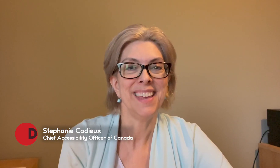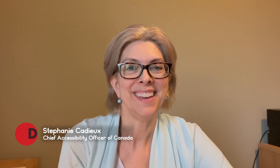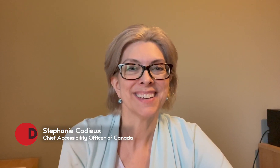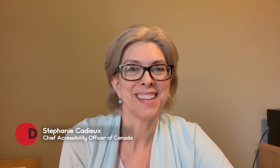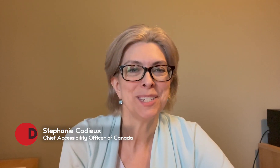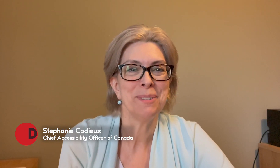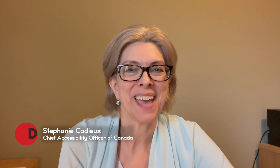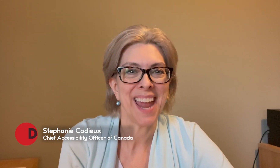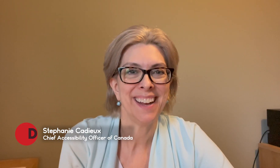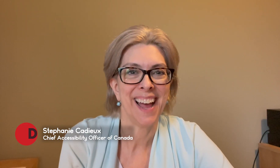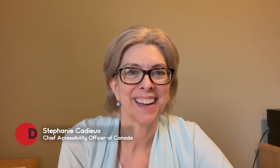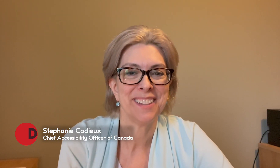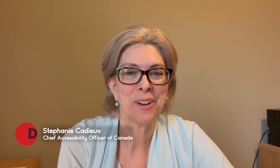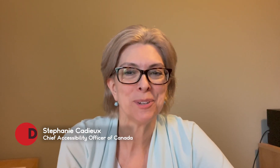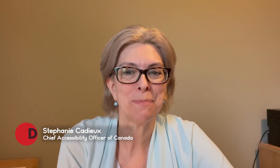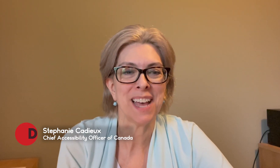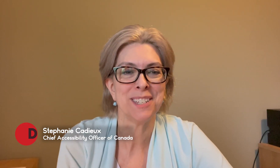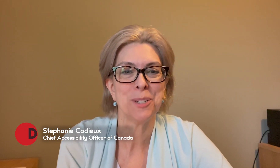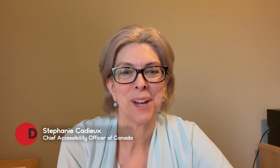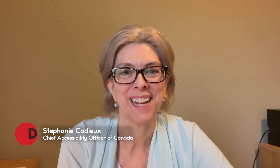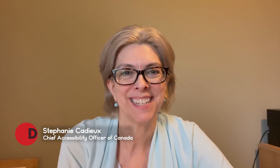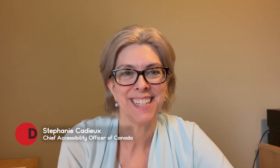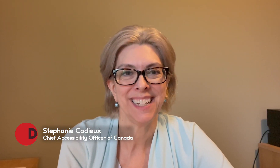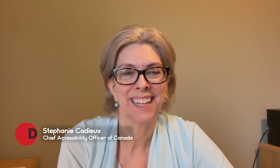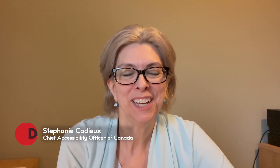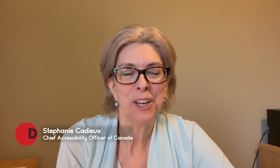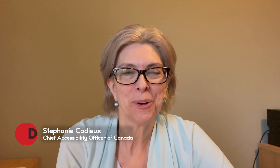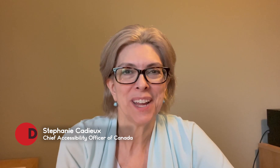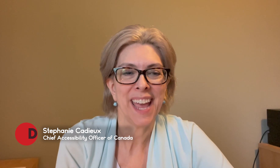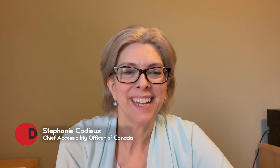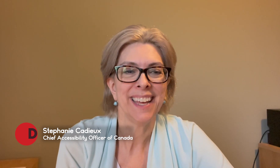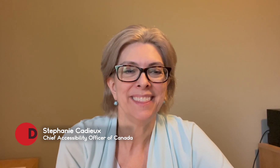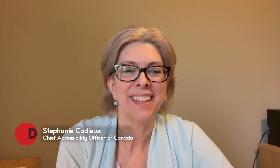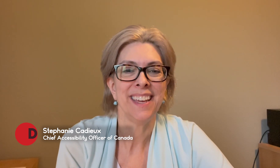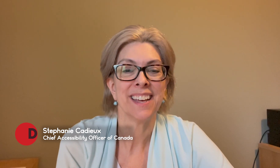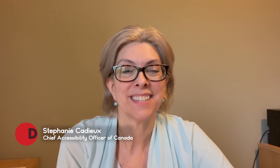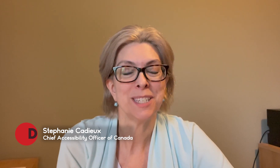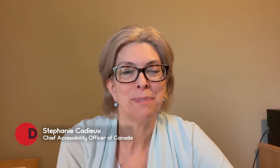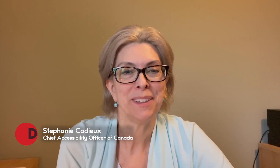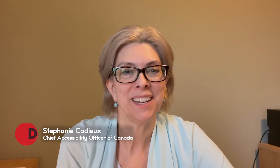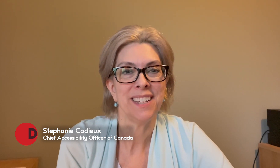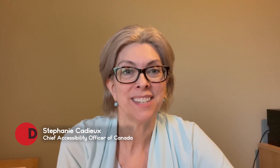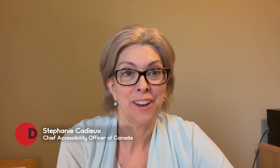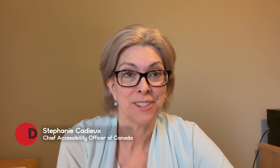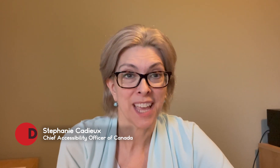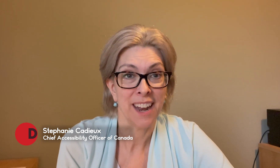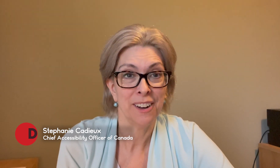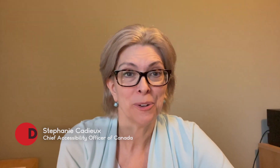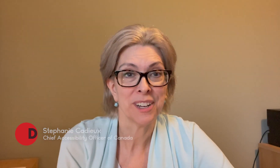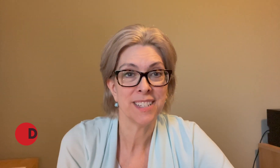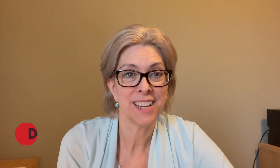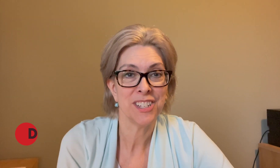The Accessible Canada Act that was passed in 2019 created the Accessibility Standards Canada organization,